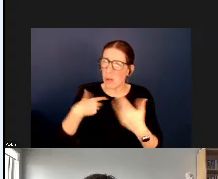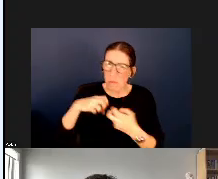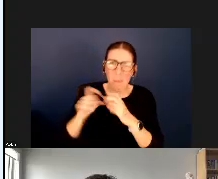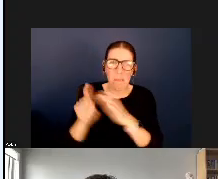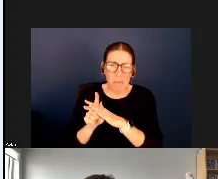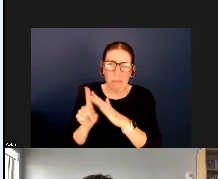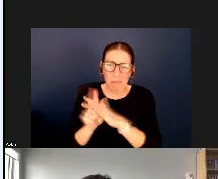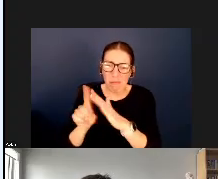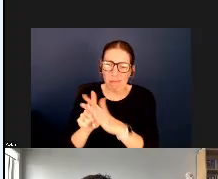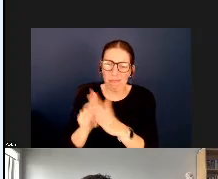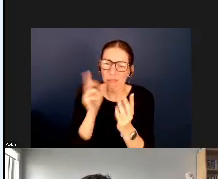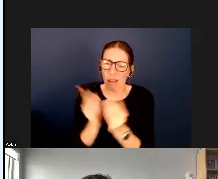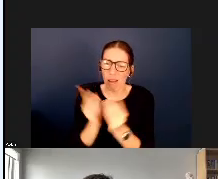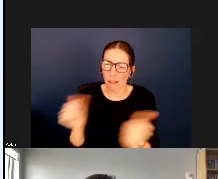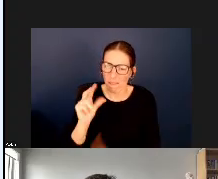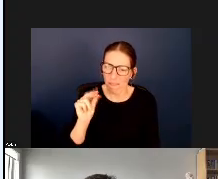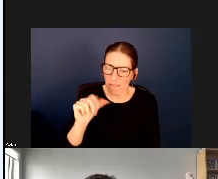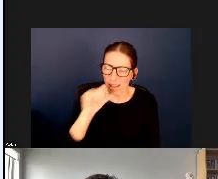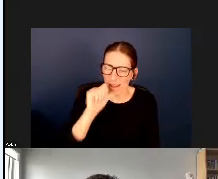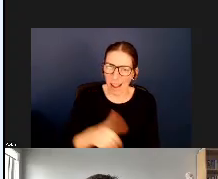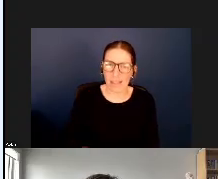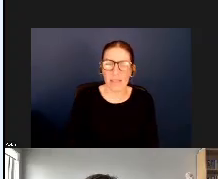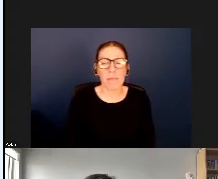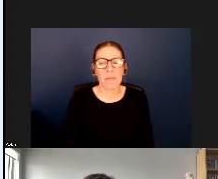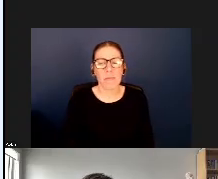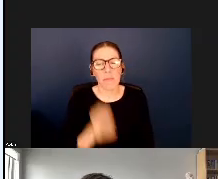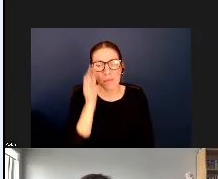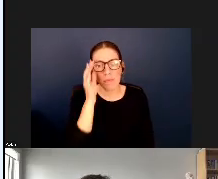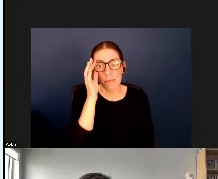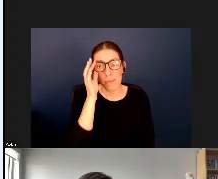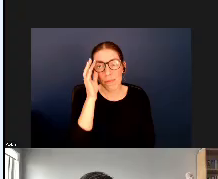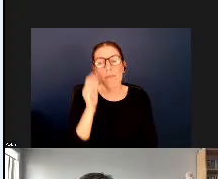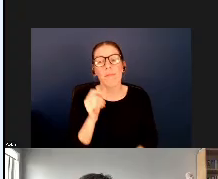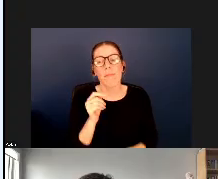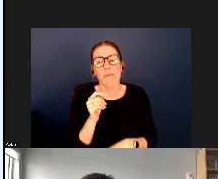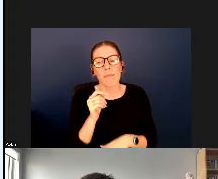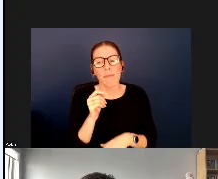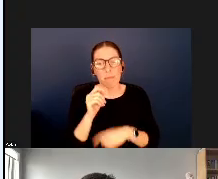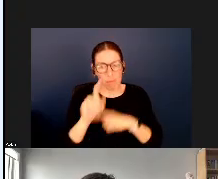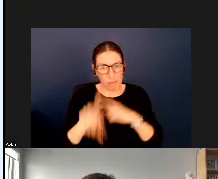community living services are are limited now to these billable hours and then exhausted on